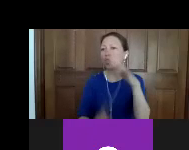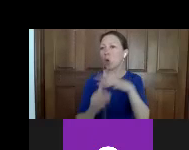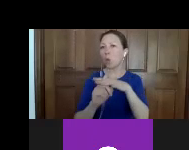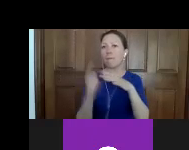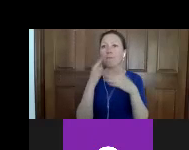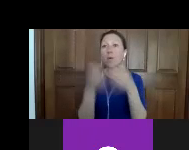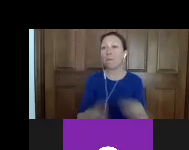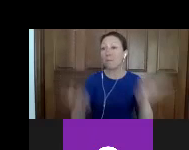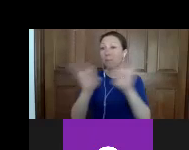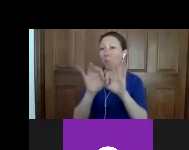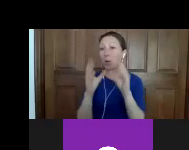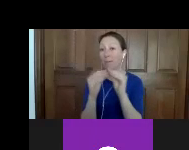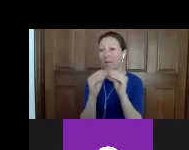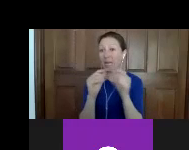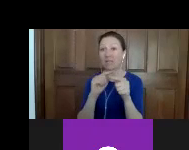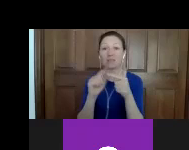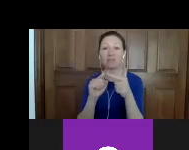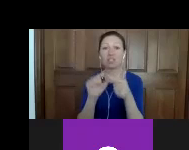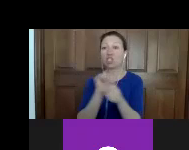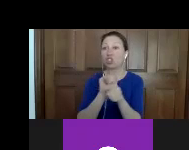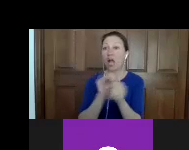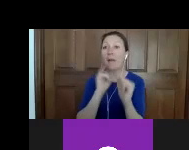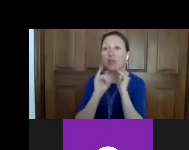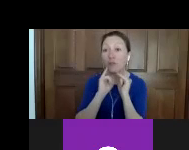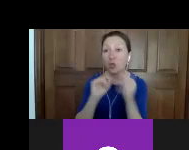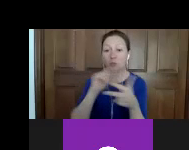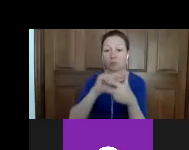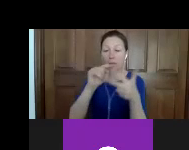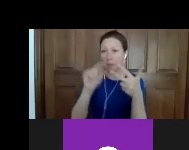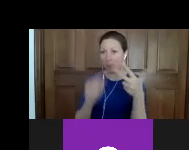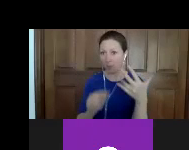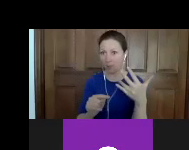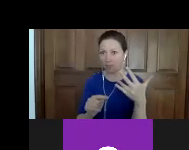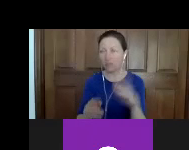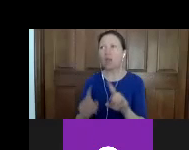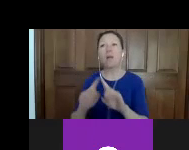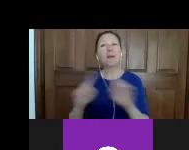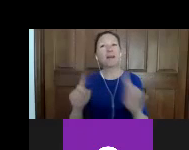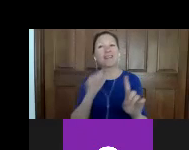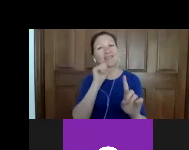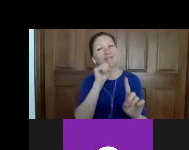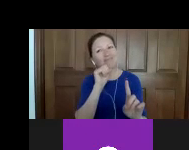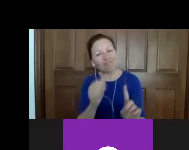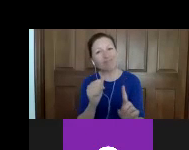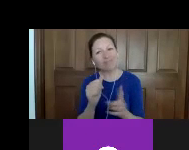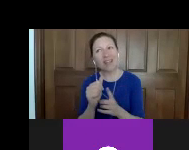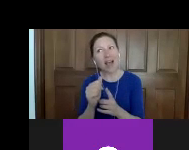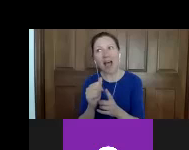large gatherings of employees. It is not reasonable to expect the company to hire an interpreter